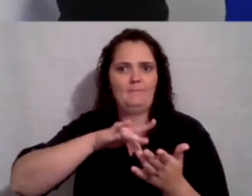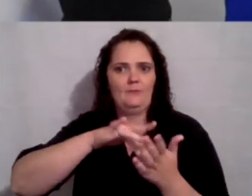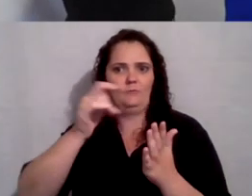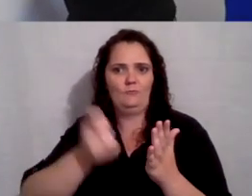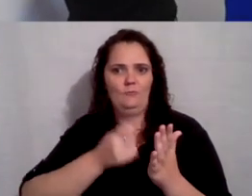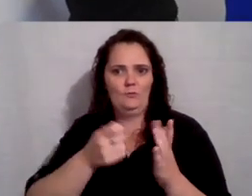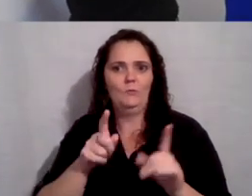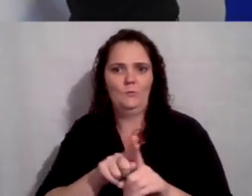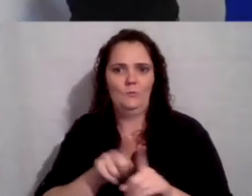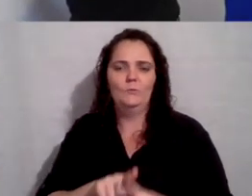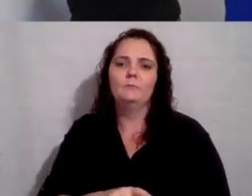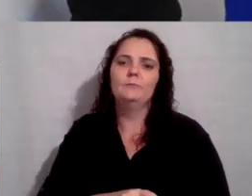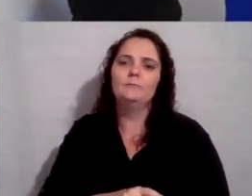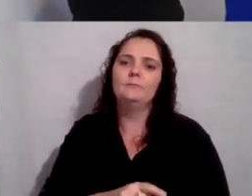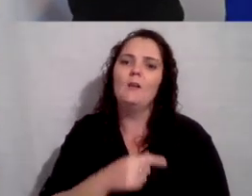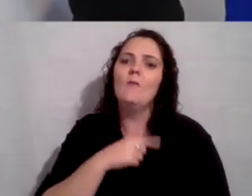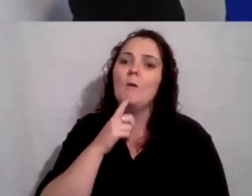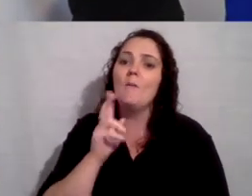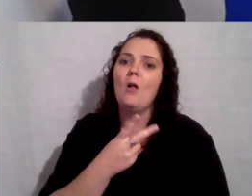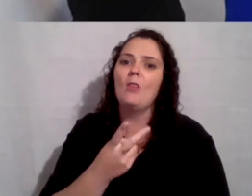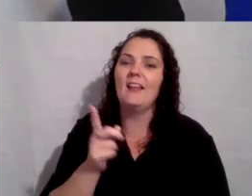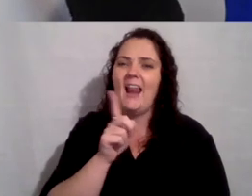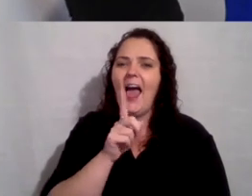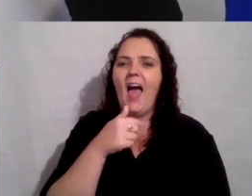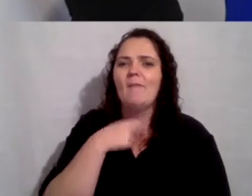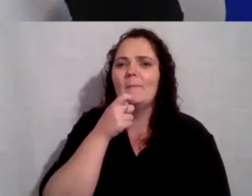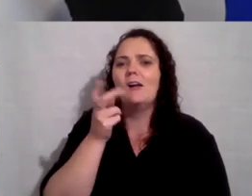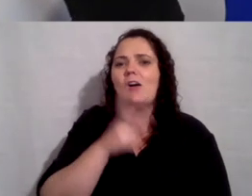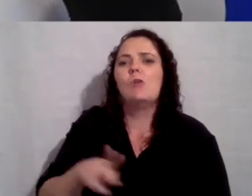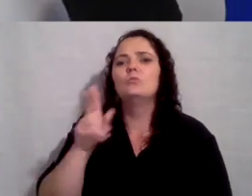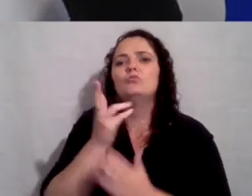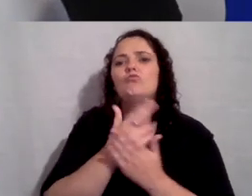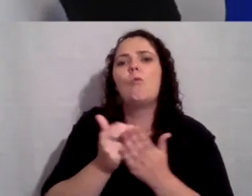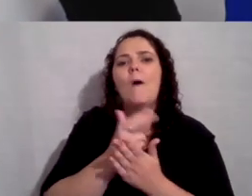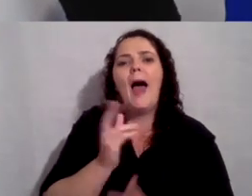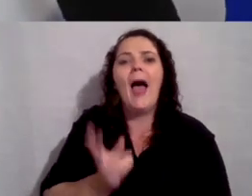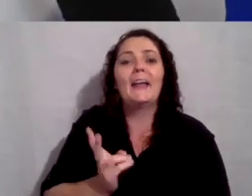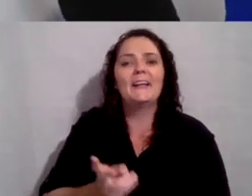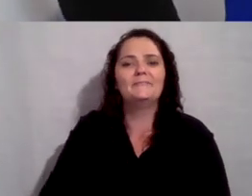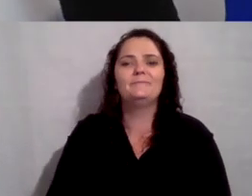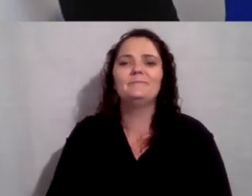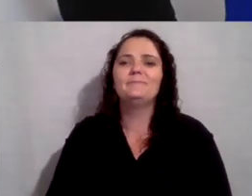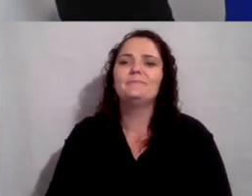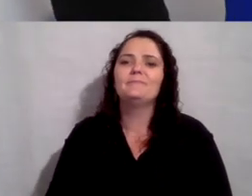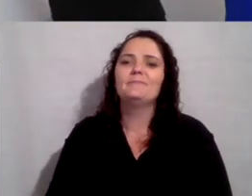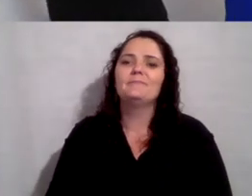going to do both. So I’m going to come back in now and I'm actually redrawing now Rachel's arm